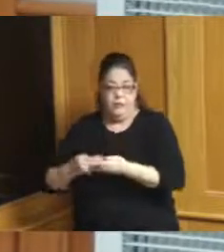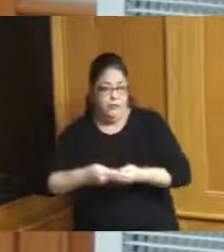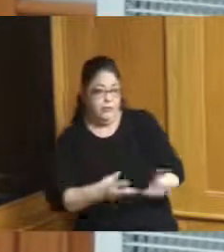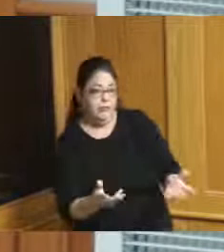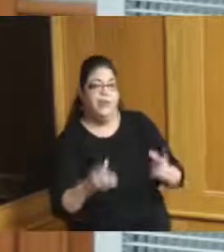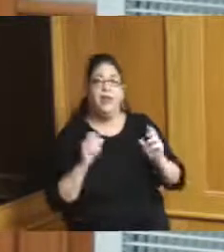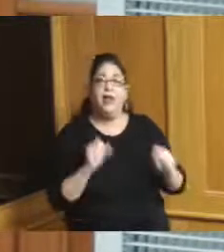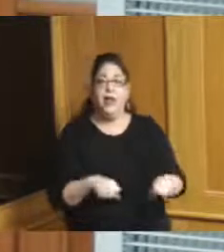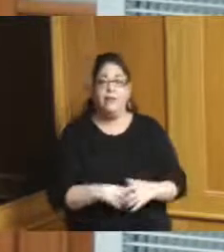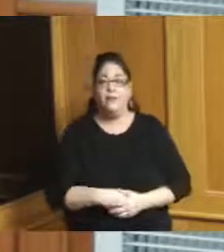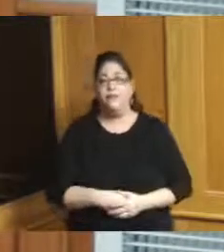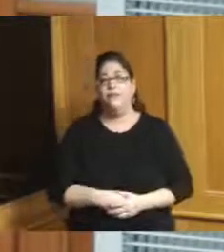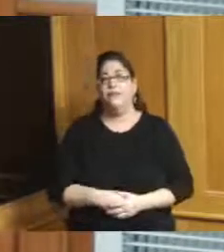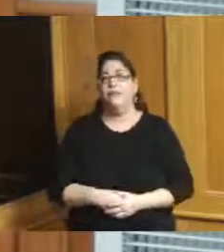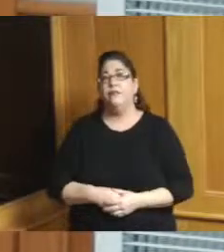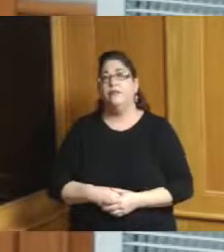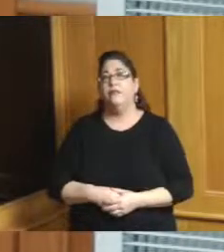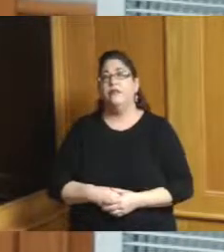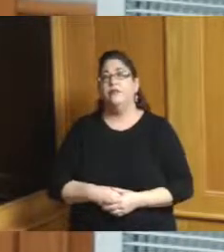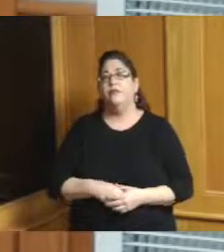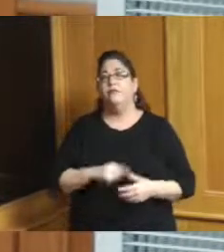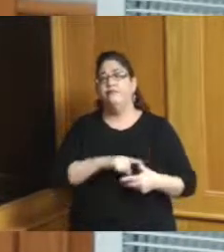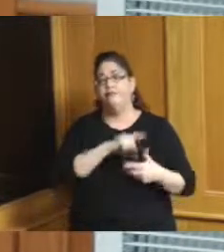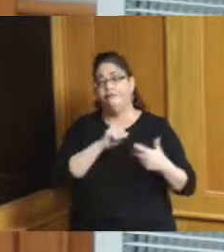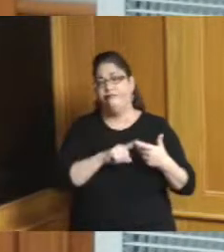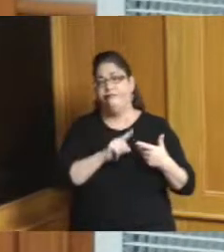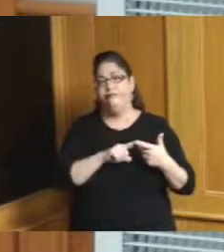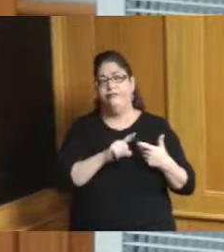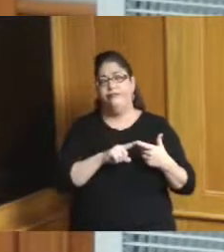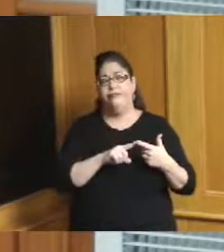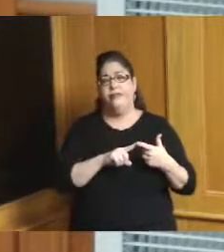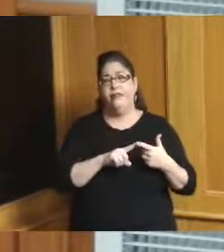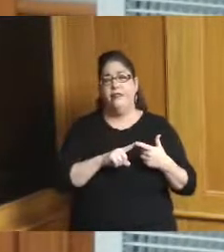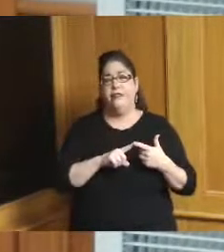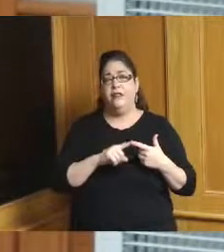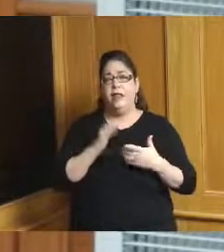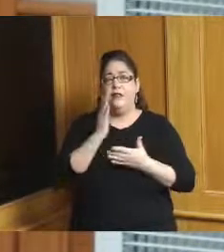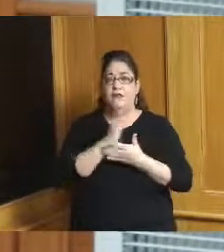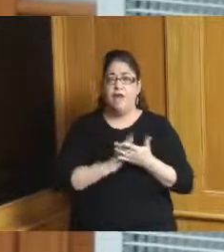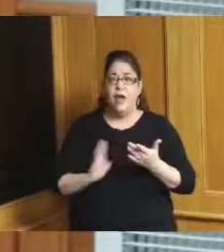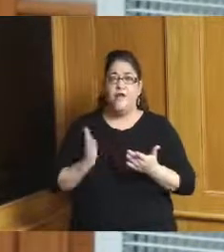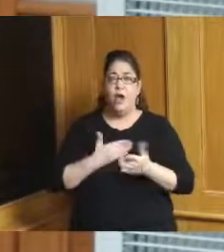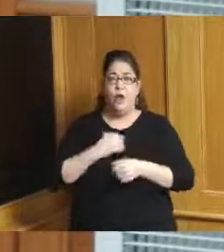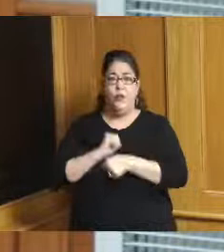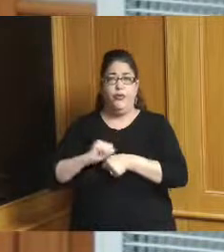so that's one and two is this you know some of our efforts have shifted to more smaller groups now